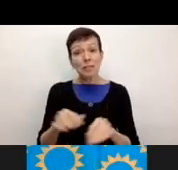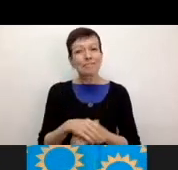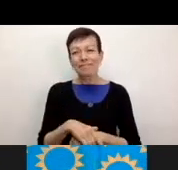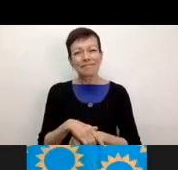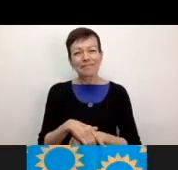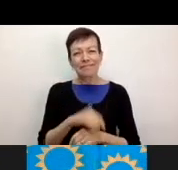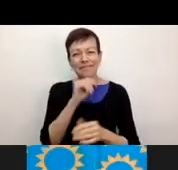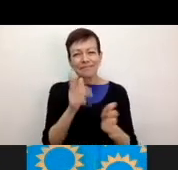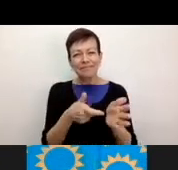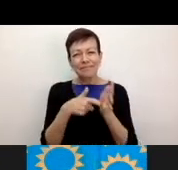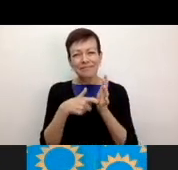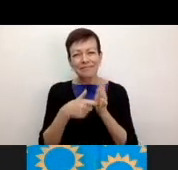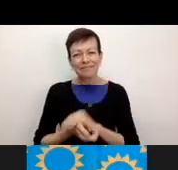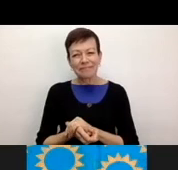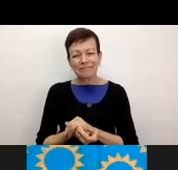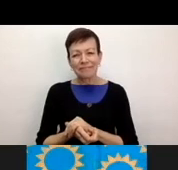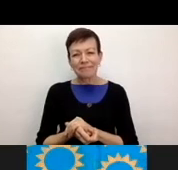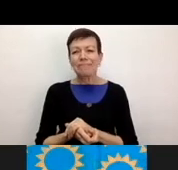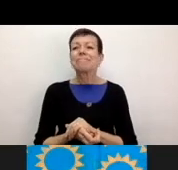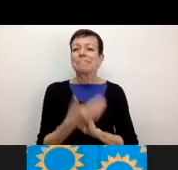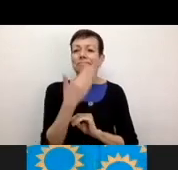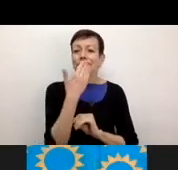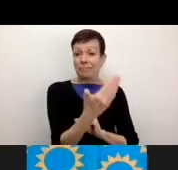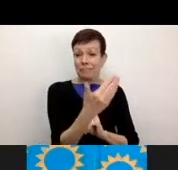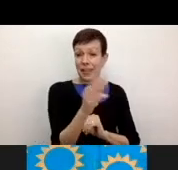Thank you, Melissa. Dwight had a question.